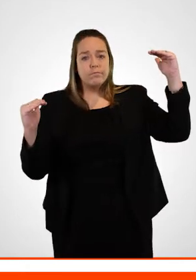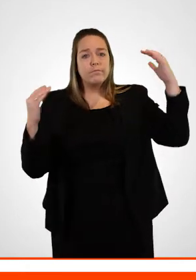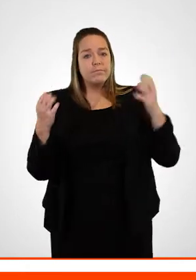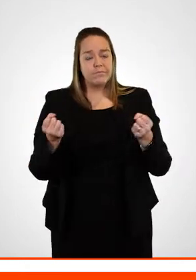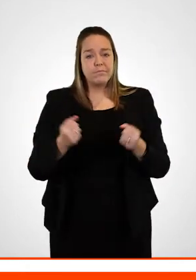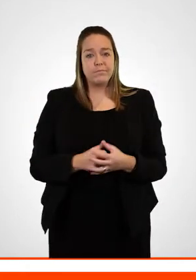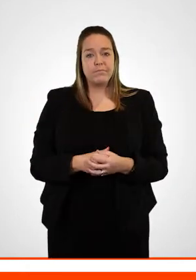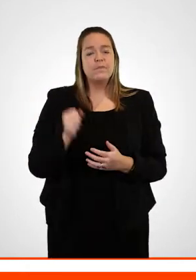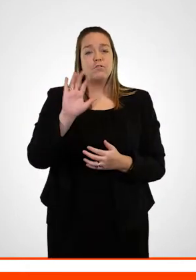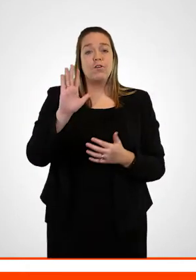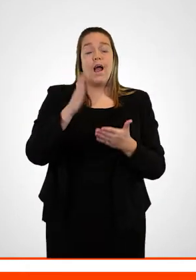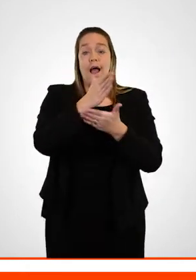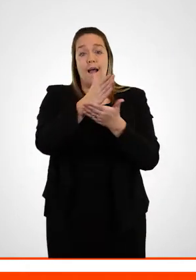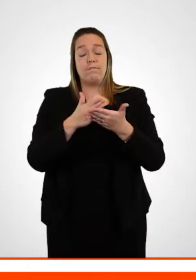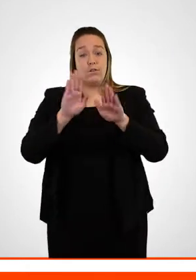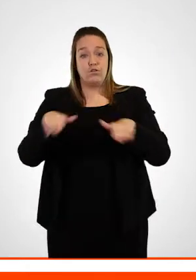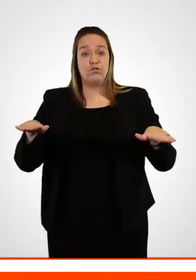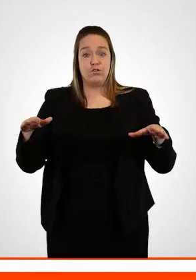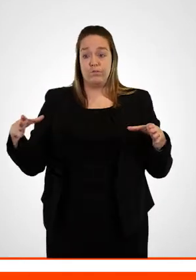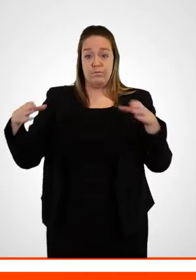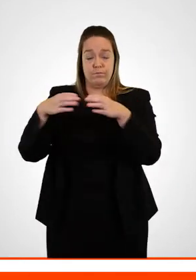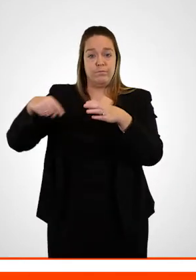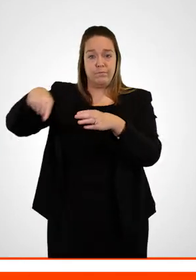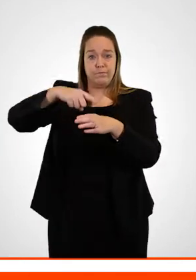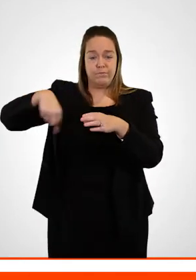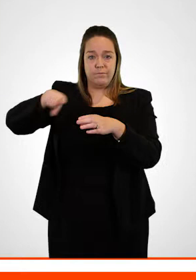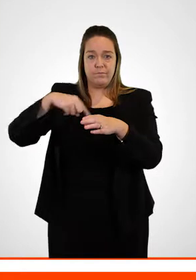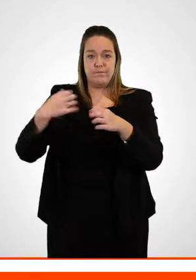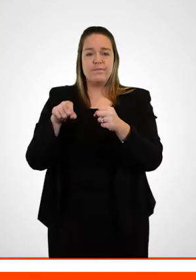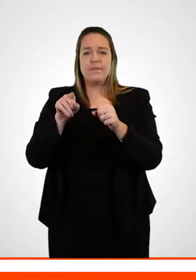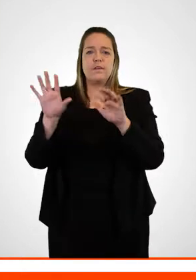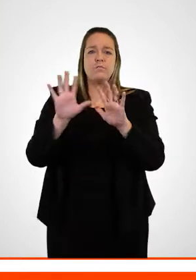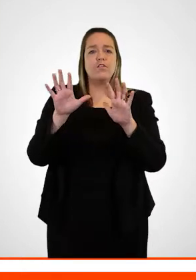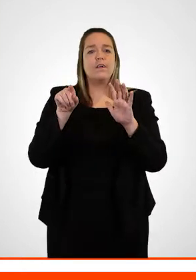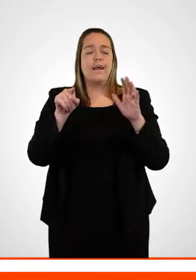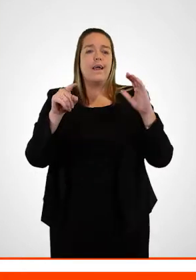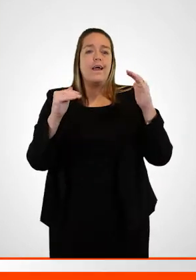We had about half the children who were below that magic average for the test.